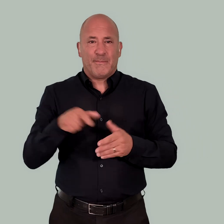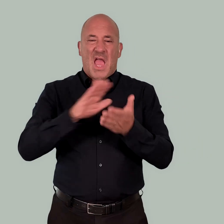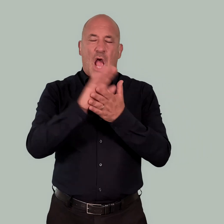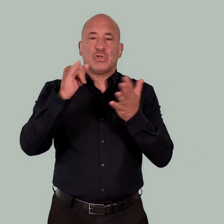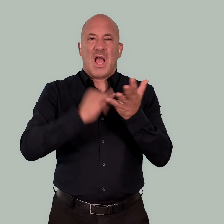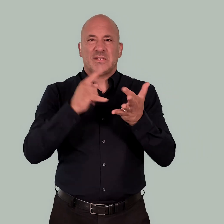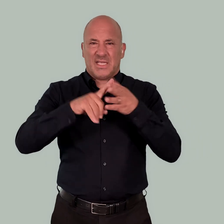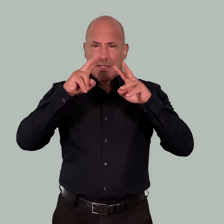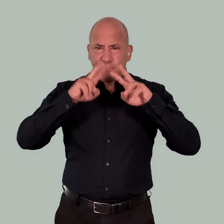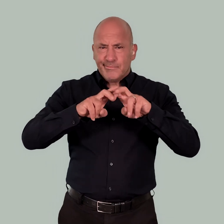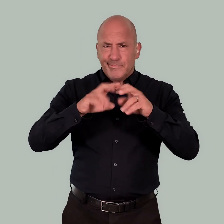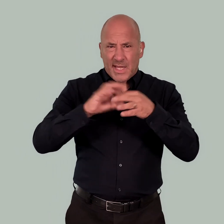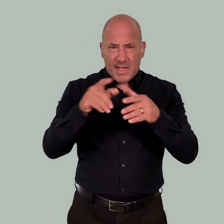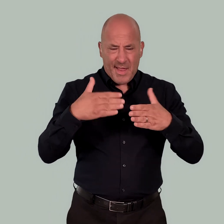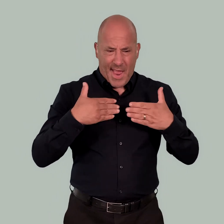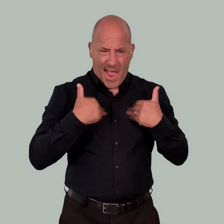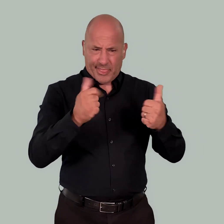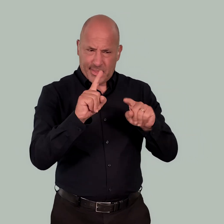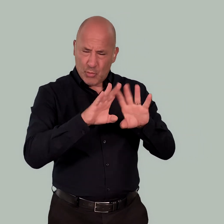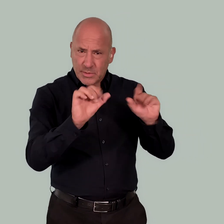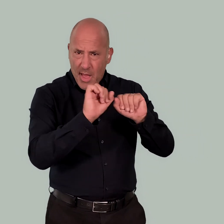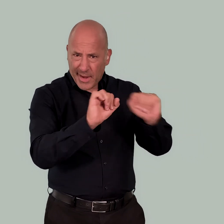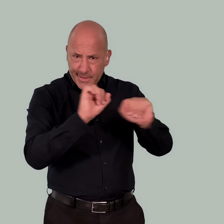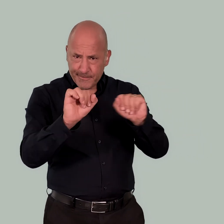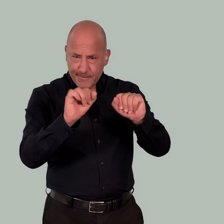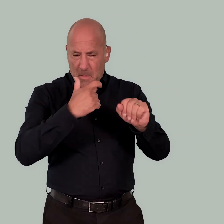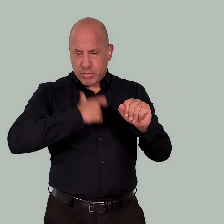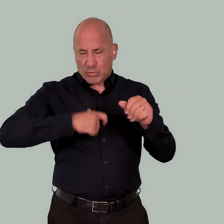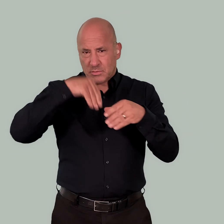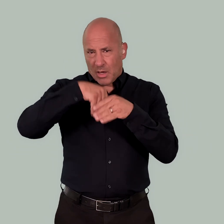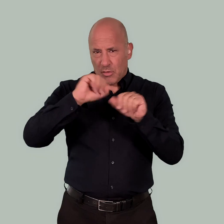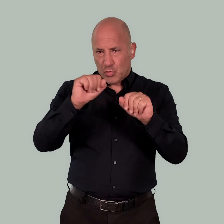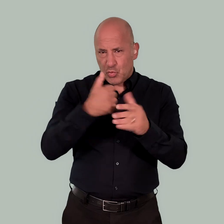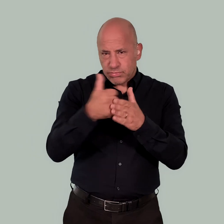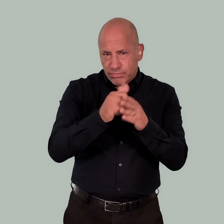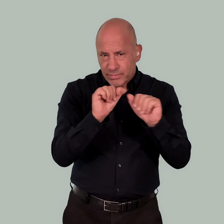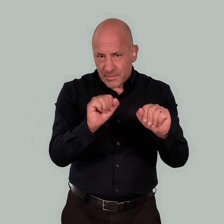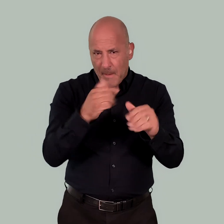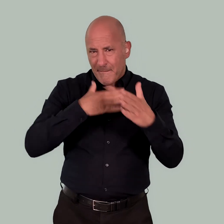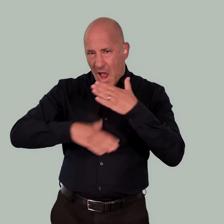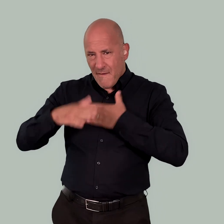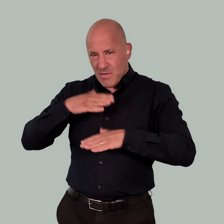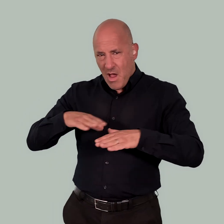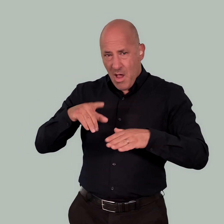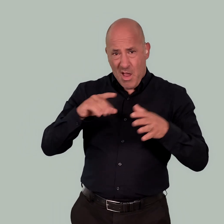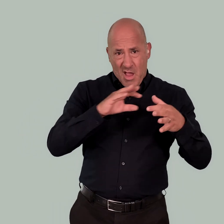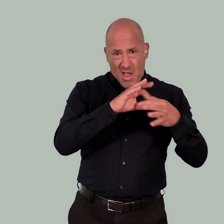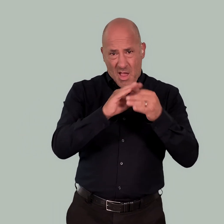The HSE examines associations between health states, personal characteristics, and behaviour.